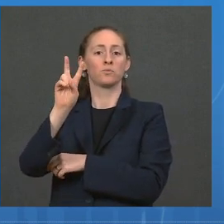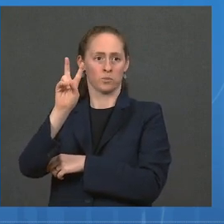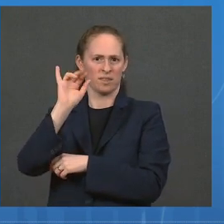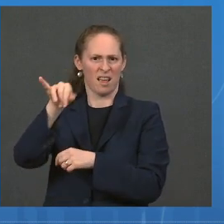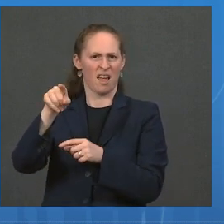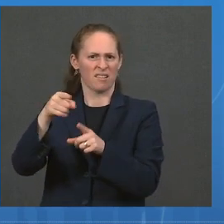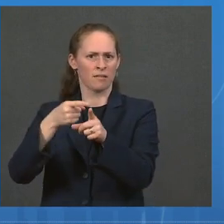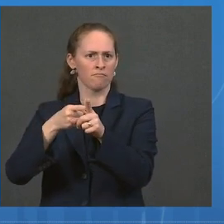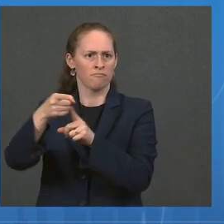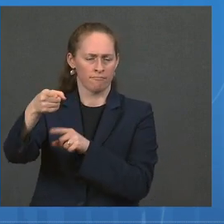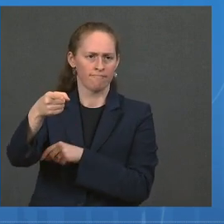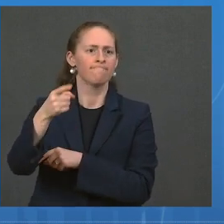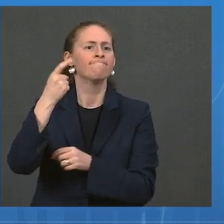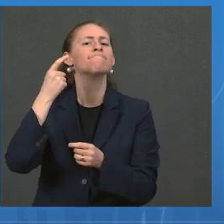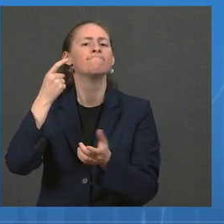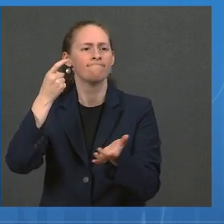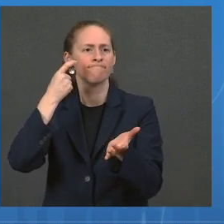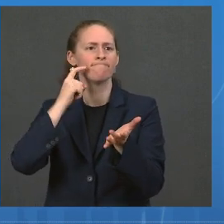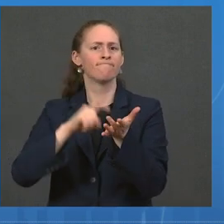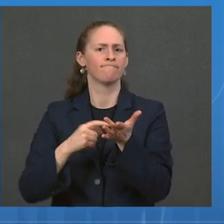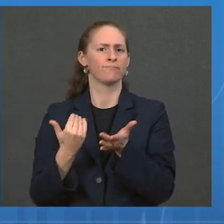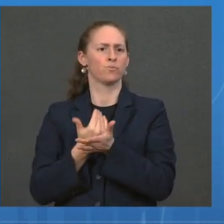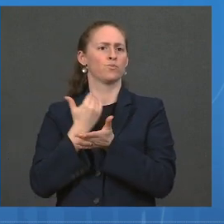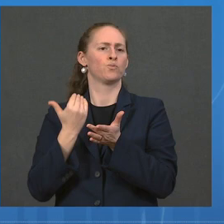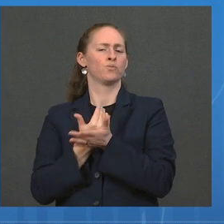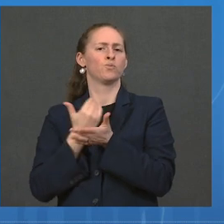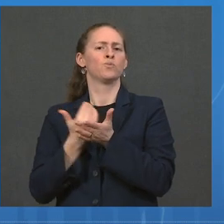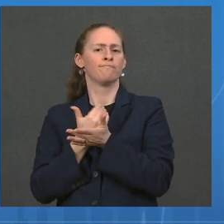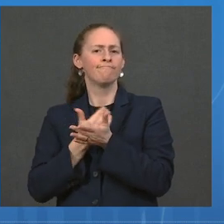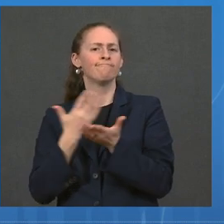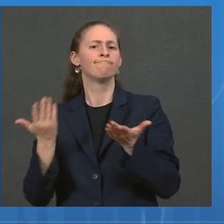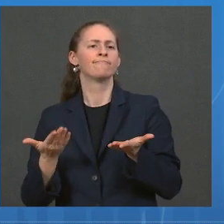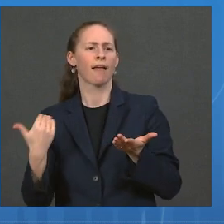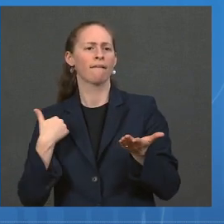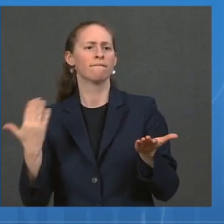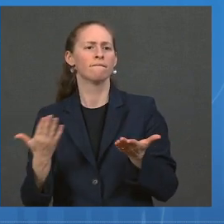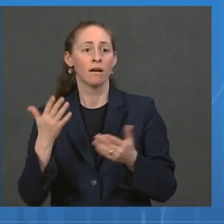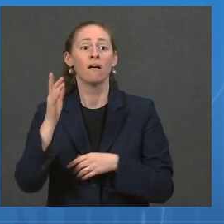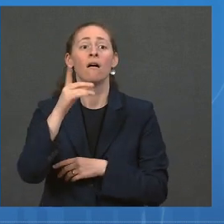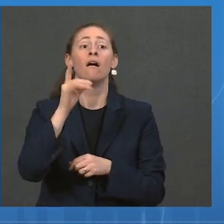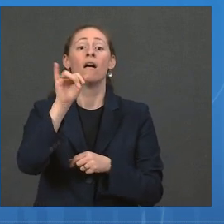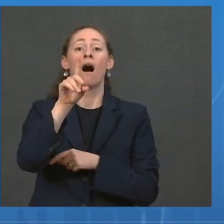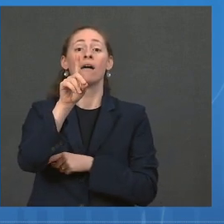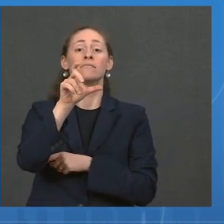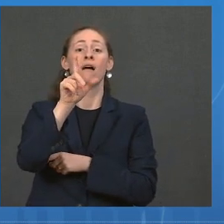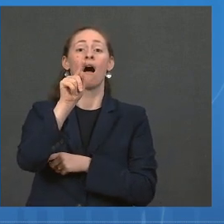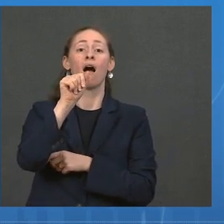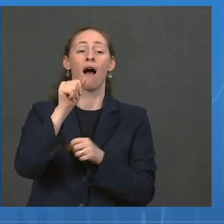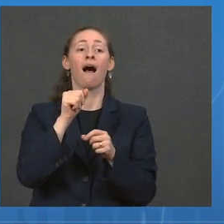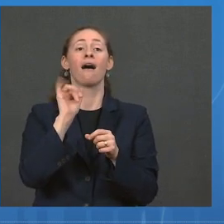AY 4.2 is a sub-lineage of the Delta variant that has been recently identified in the UK.